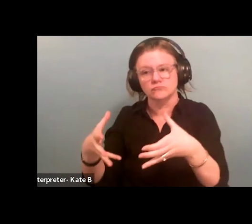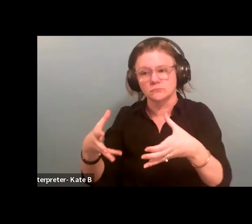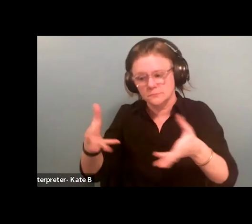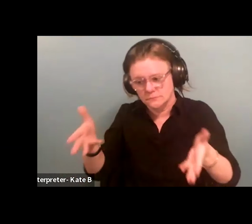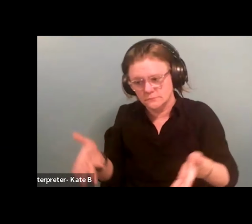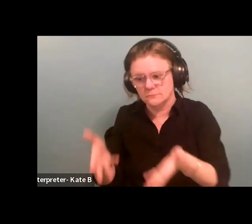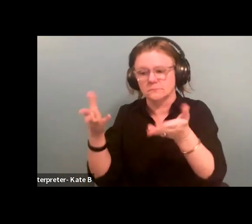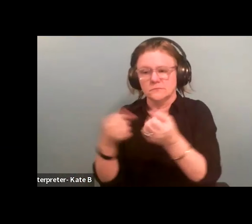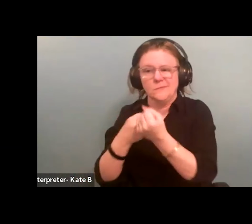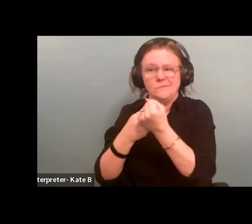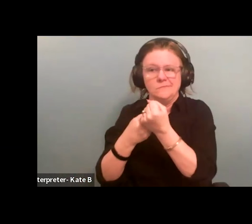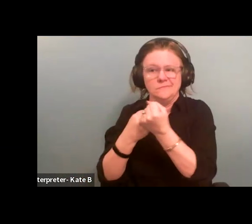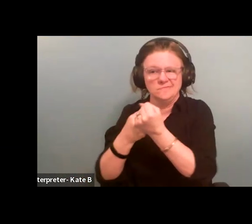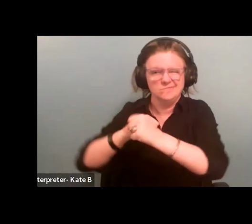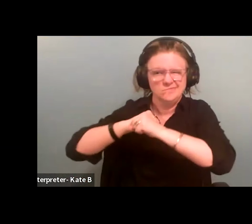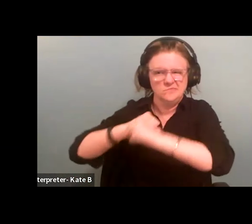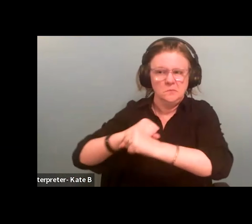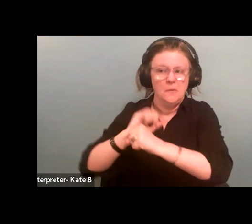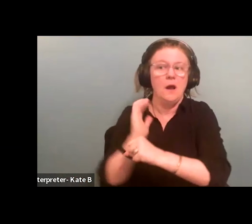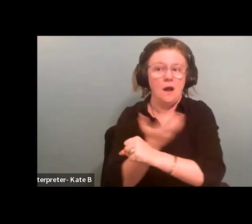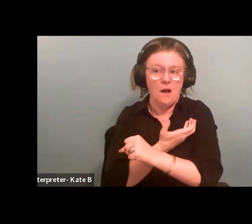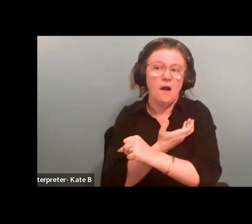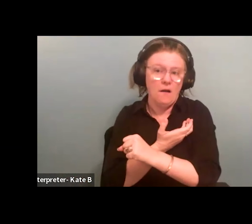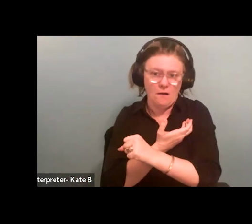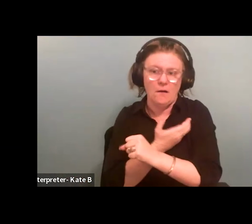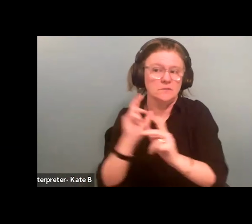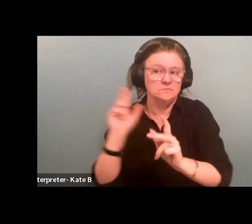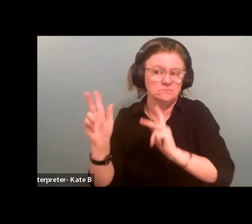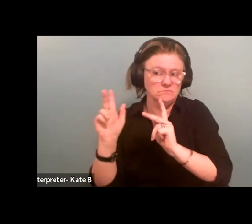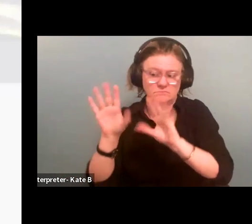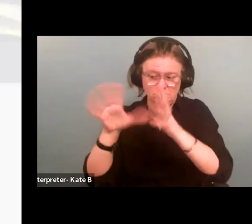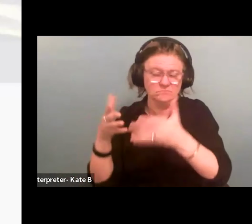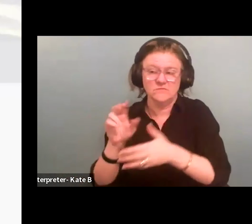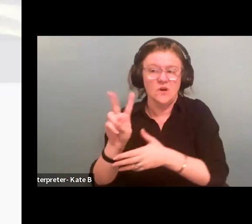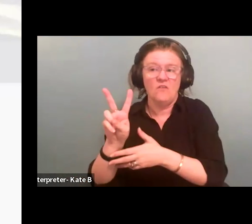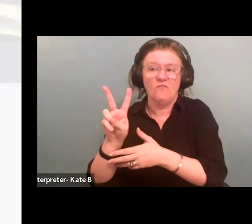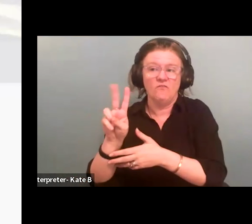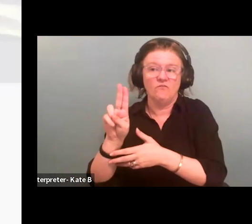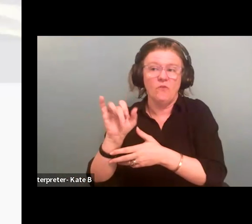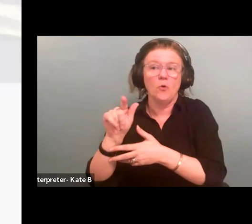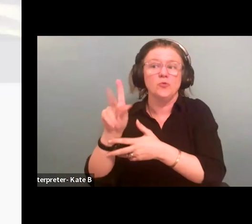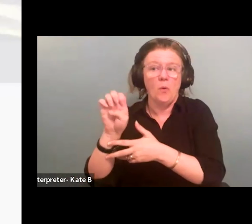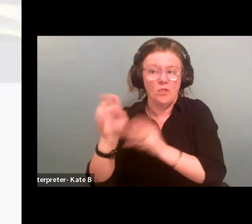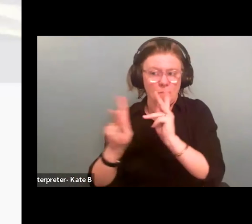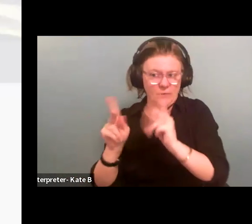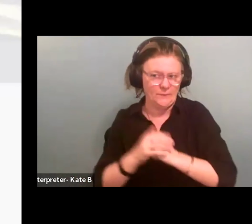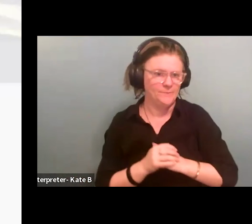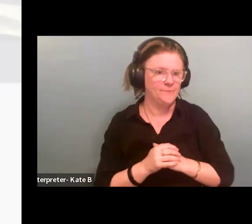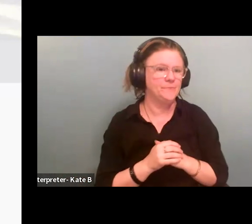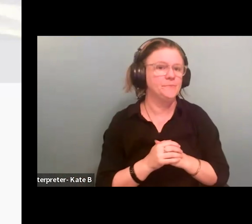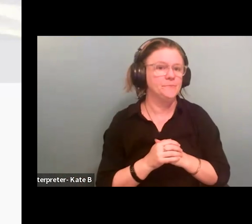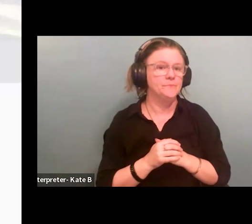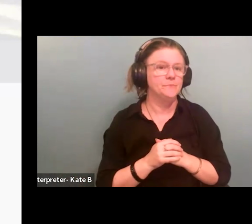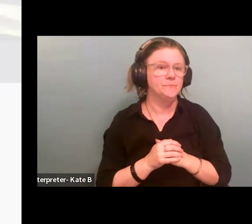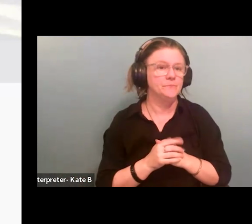to protect our most vulnerable individuals. So realize that older Adult Protective Services